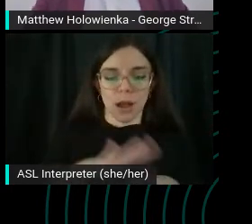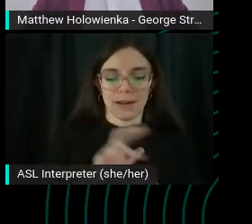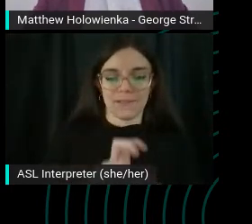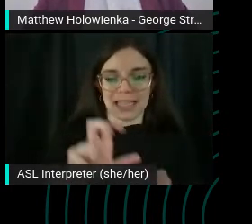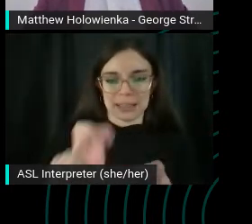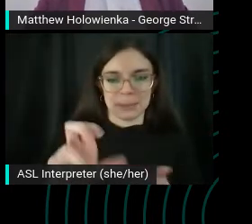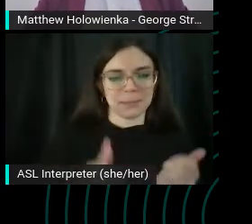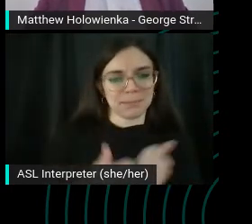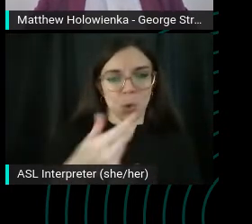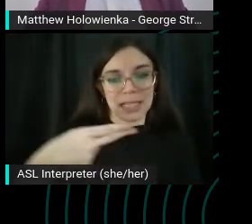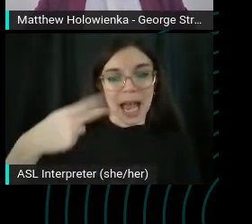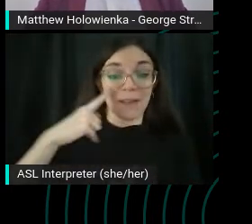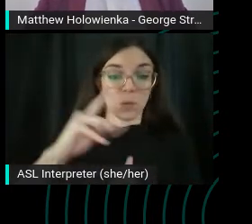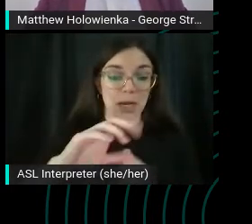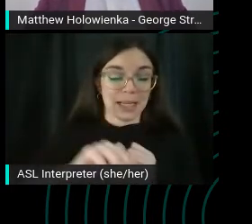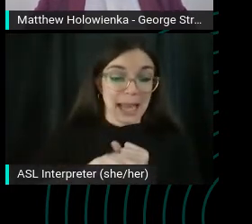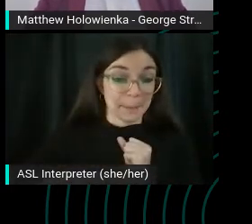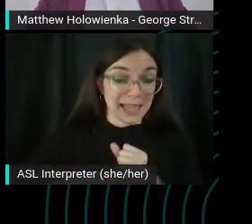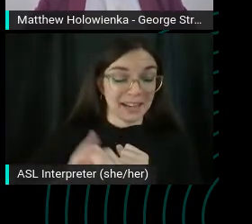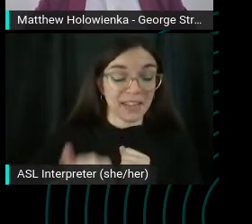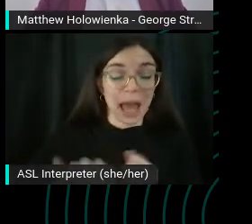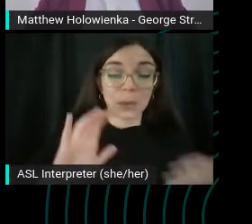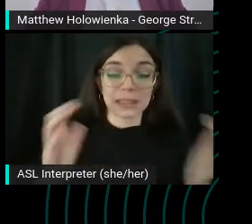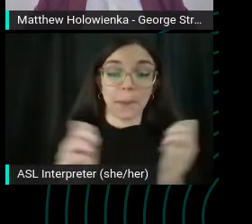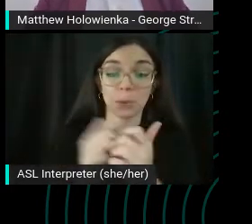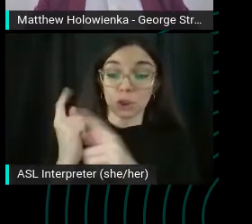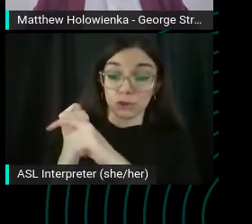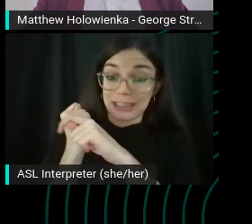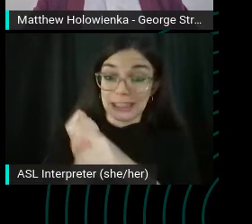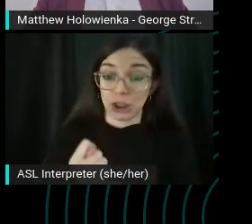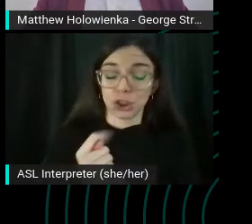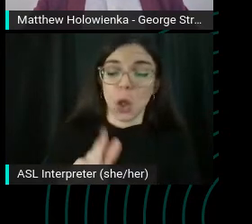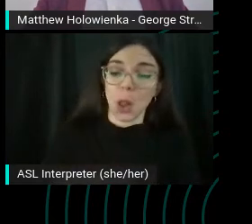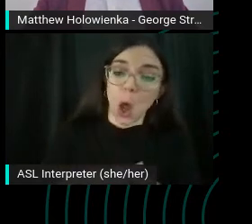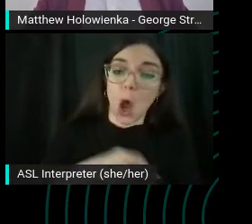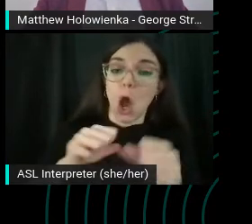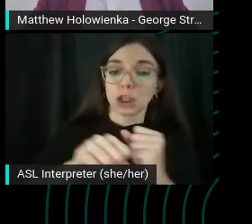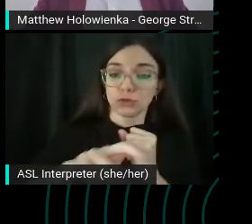And let's compare to our traditional long-form trailer, which is a video that was double the length,